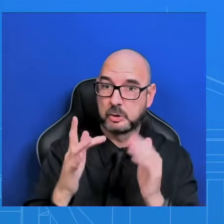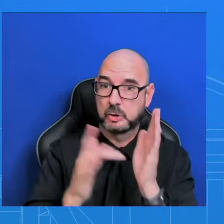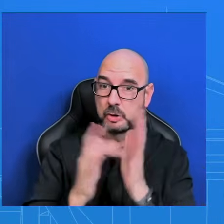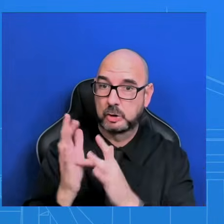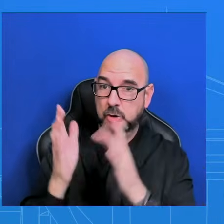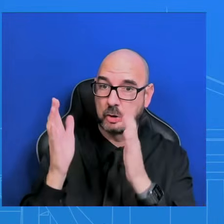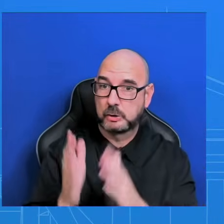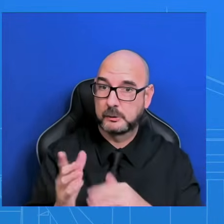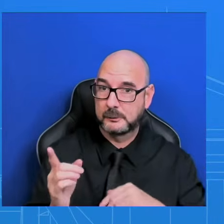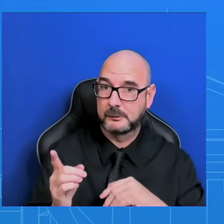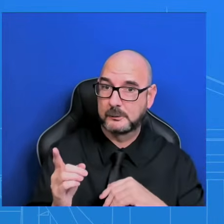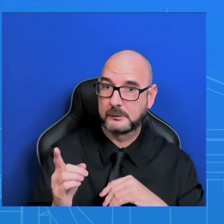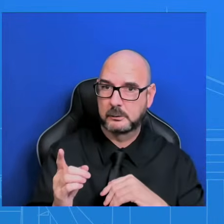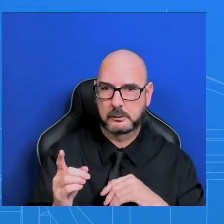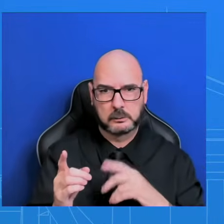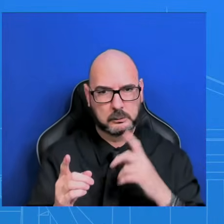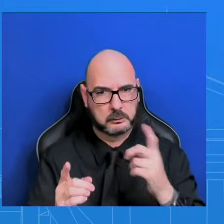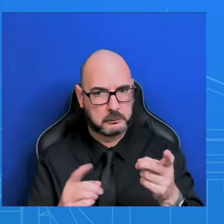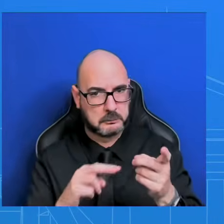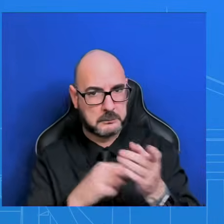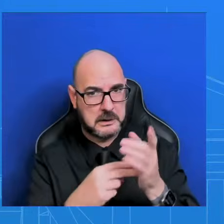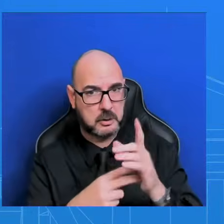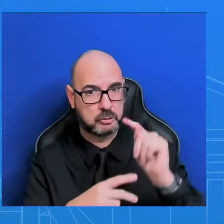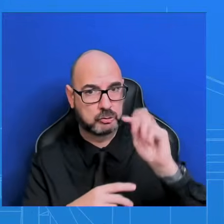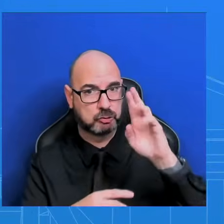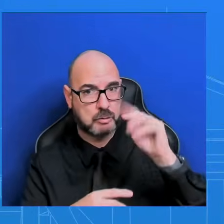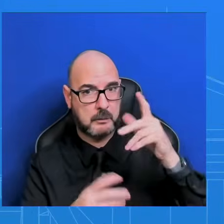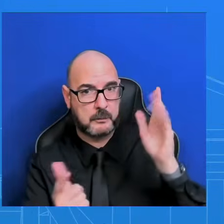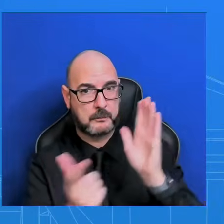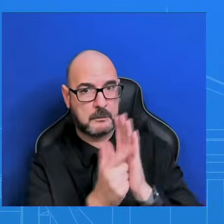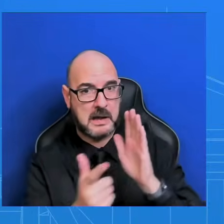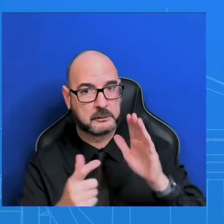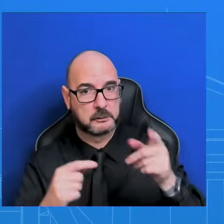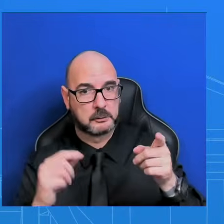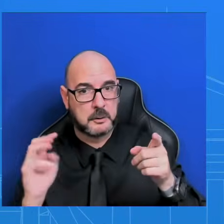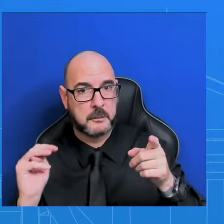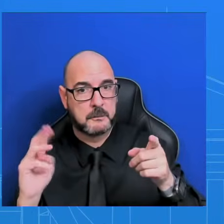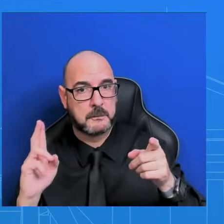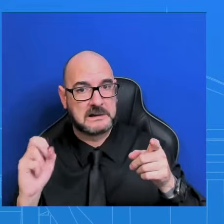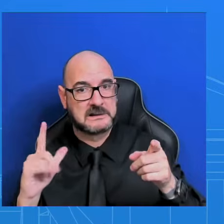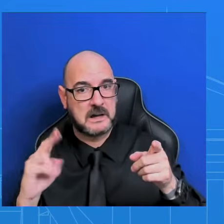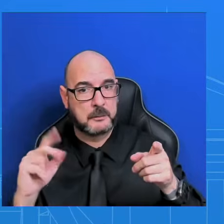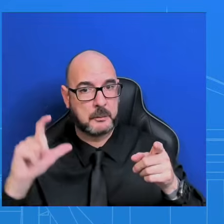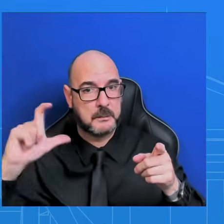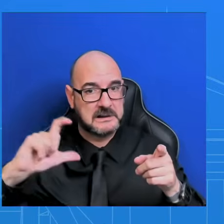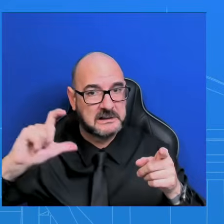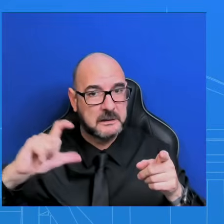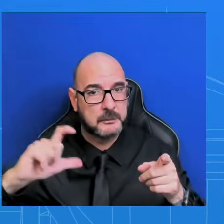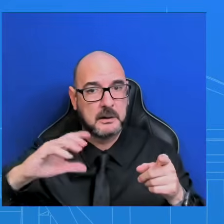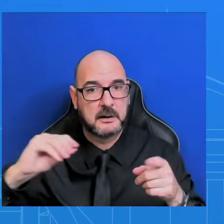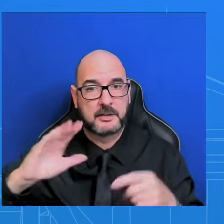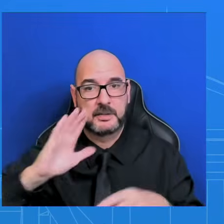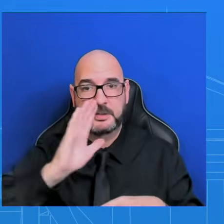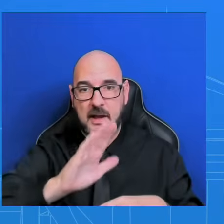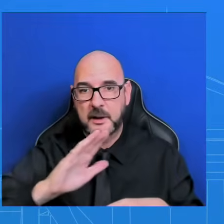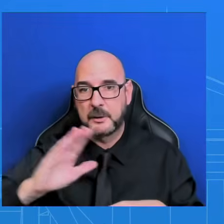And how does that relate to the substance of their criticism of Gaza? Ms. Jean-Pierre: So, look, I want to be really careful because there's a mix of --